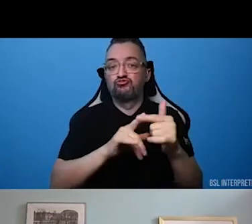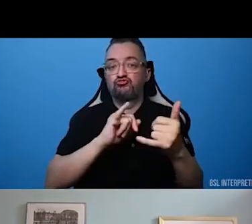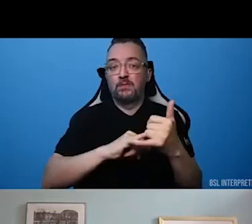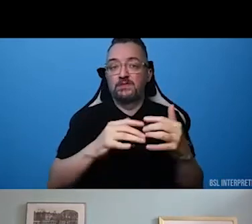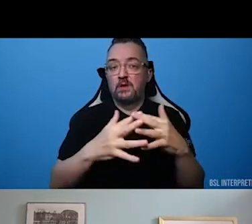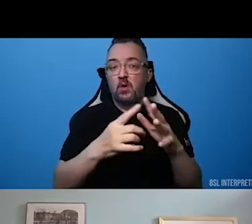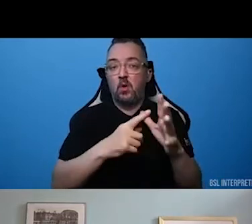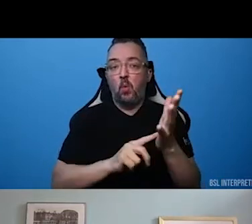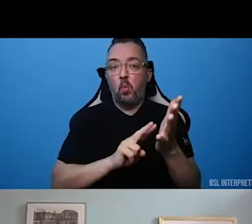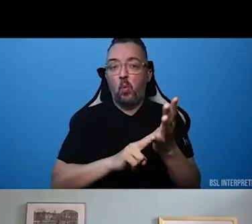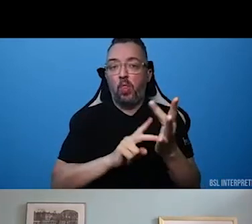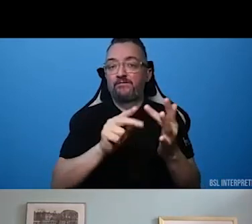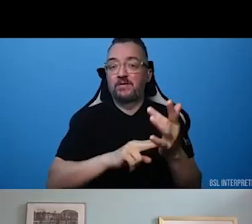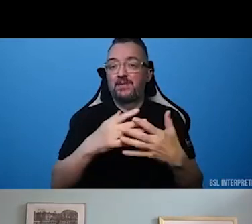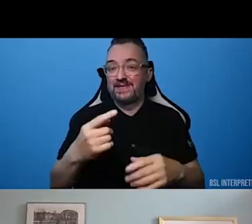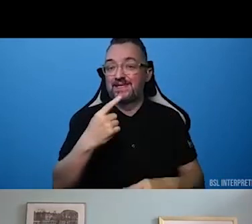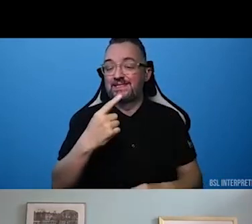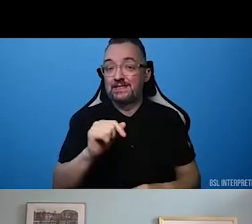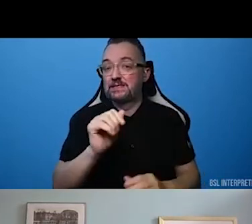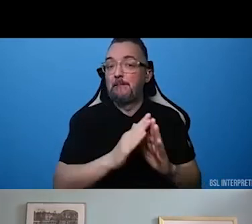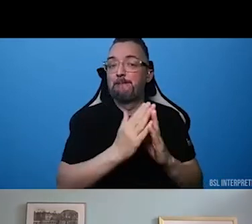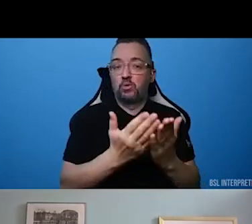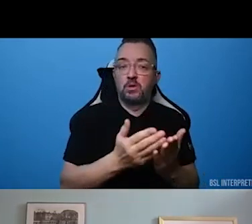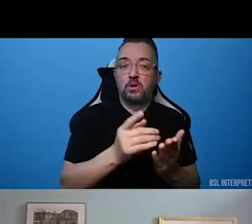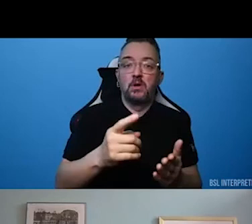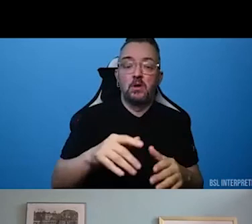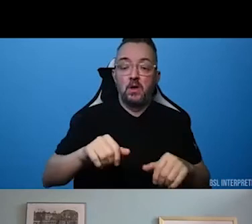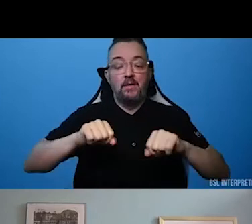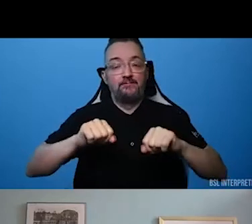Slavery In Small Things. The mahogany furniture which Americans and Europeans